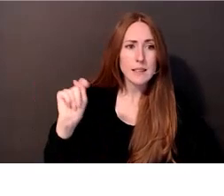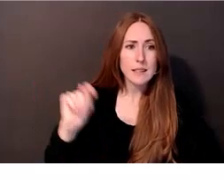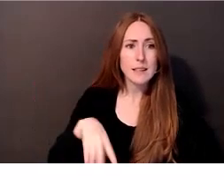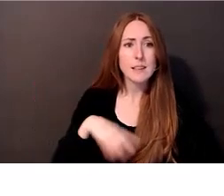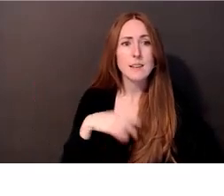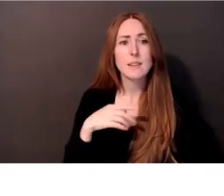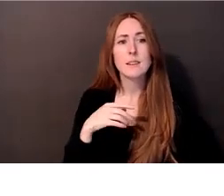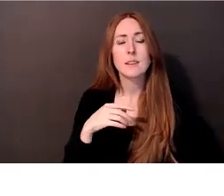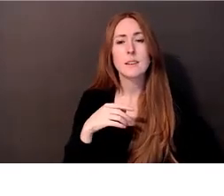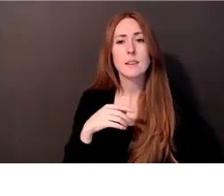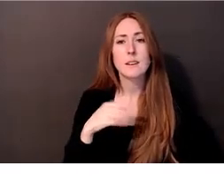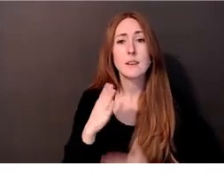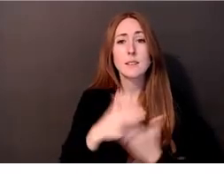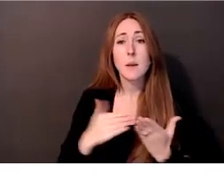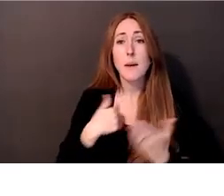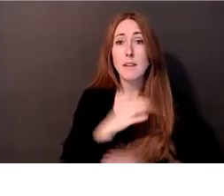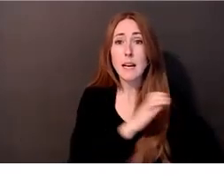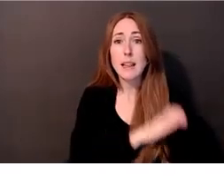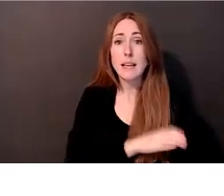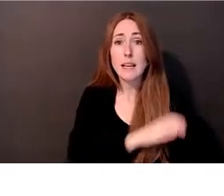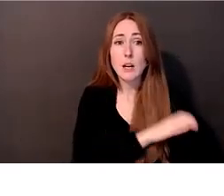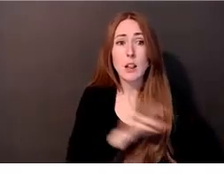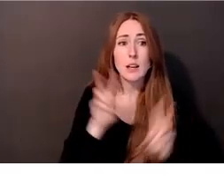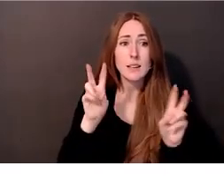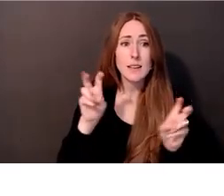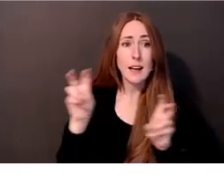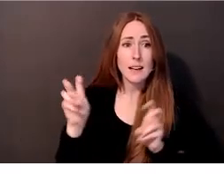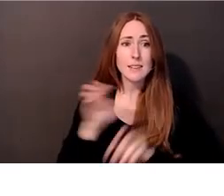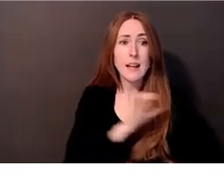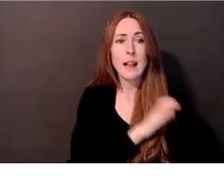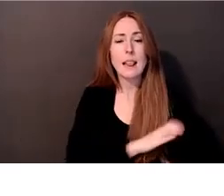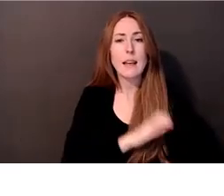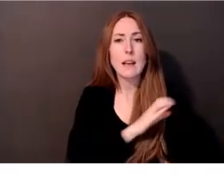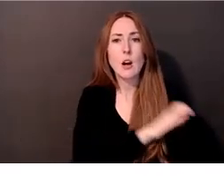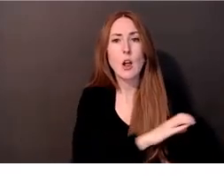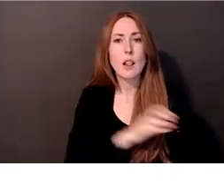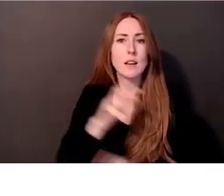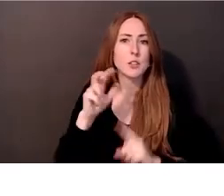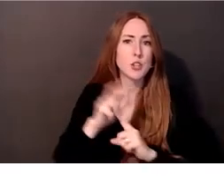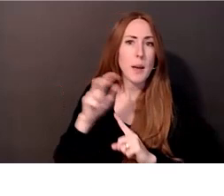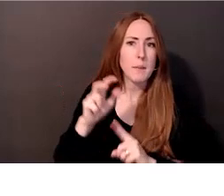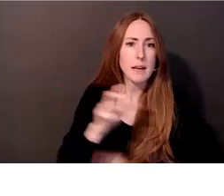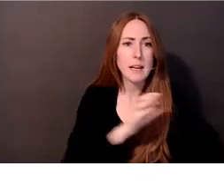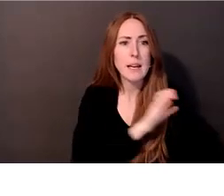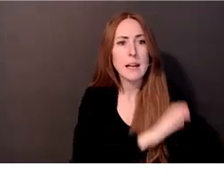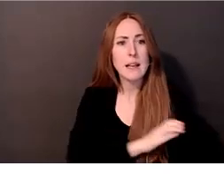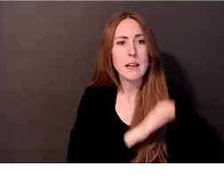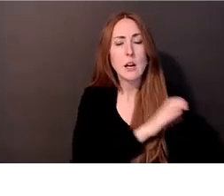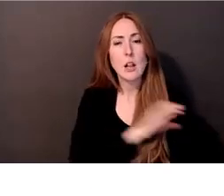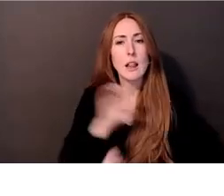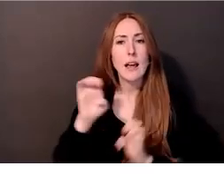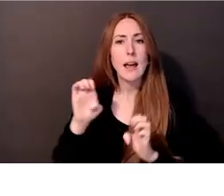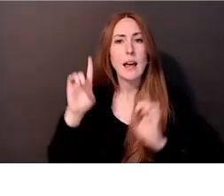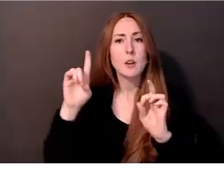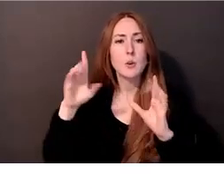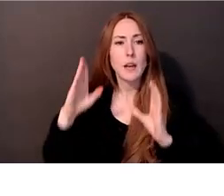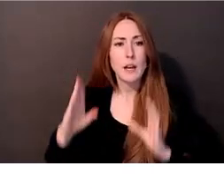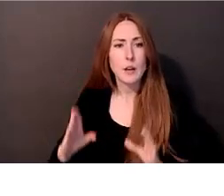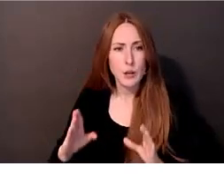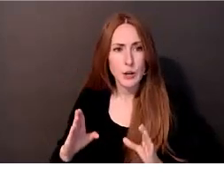like clinician champion, clinical educator, clinical practice leads. And some have some knowledge translation title,